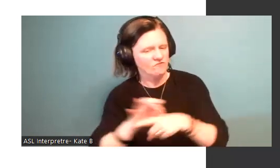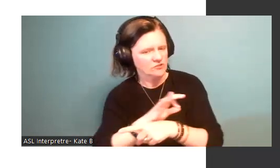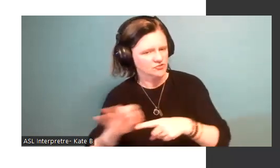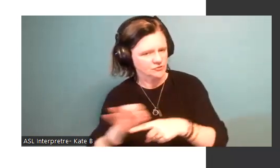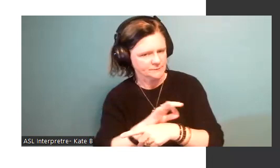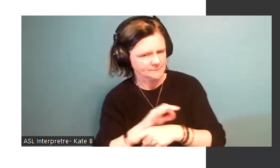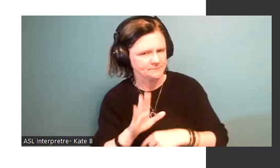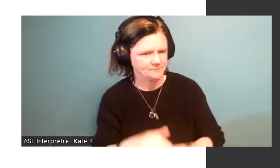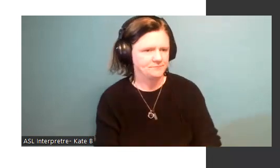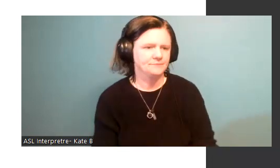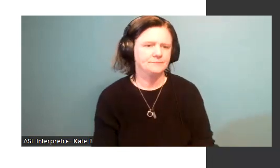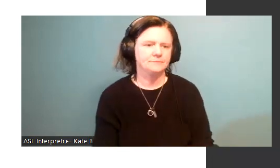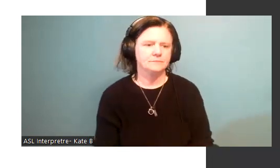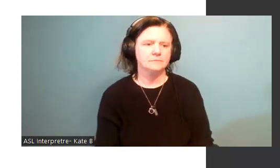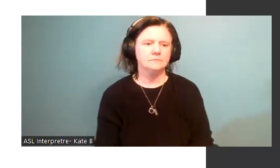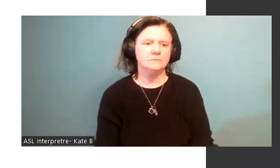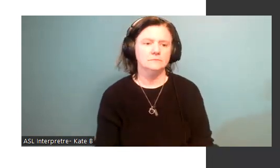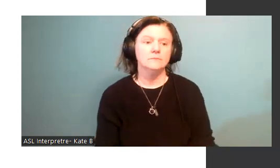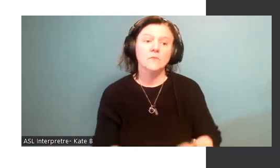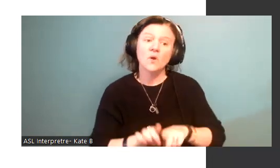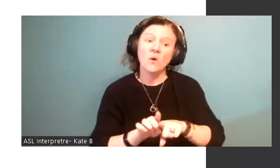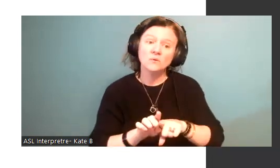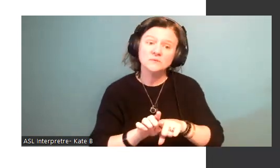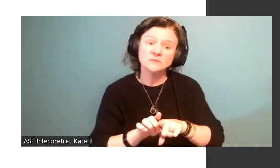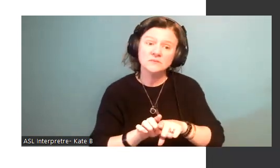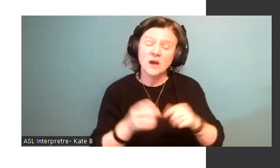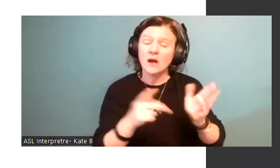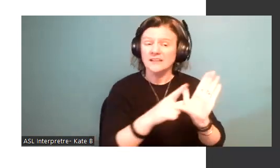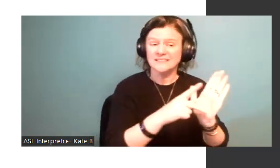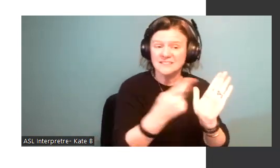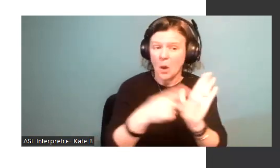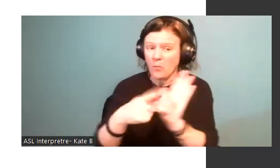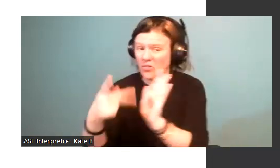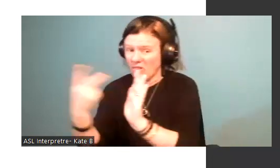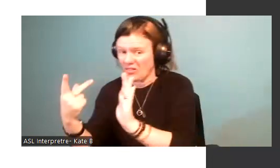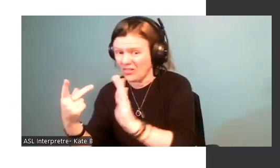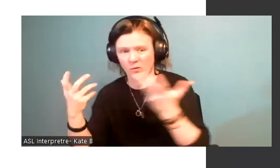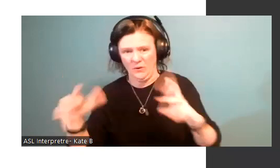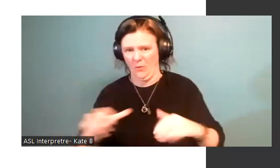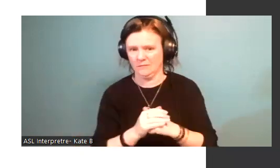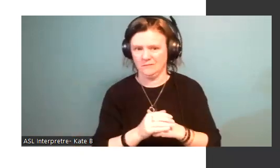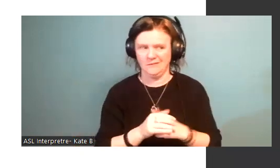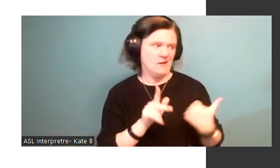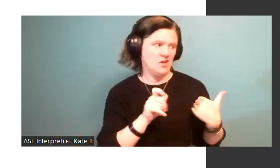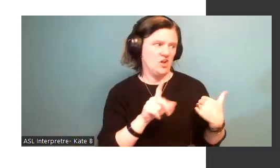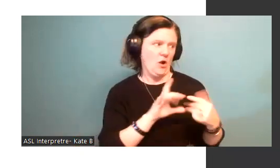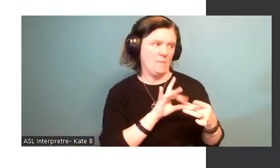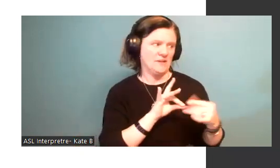native behaviors, especially if you take text and tell it to activate as a button, that may not